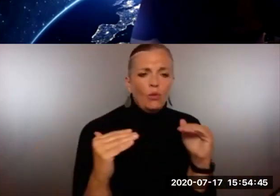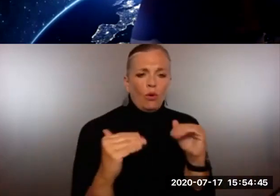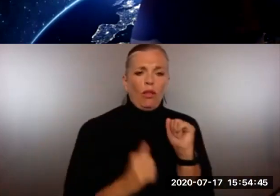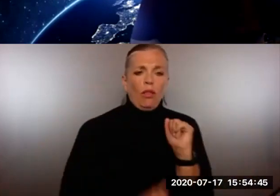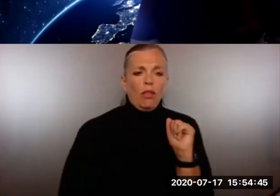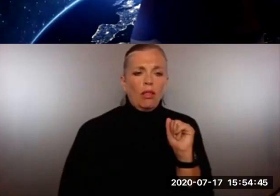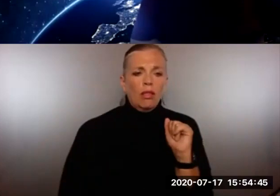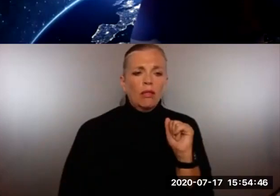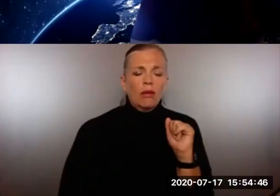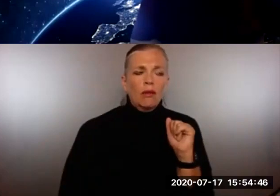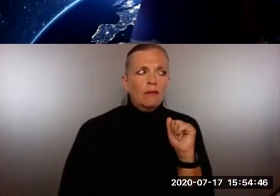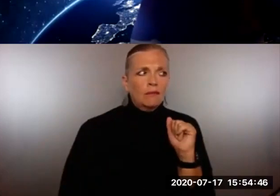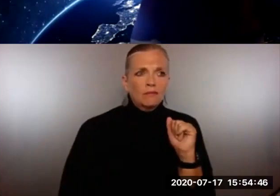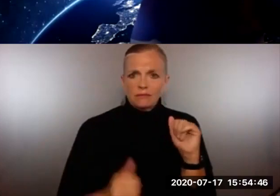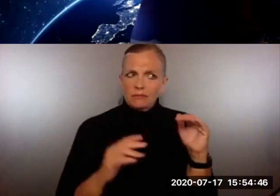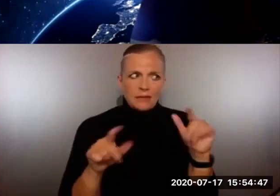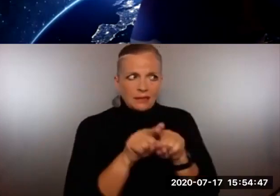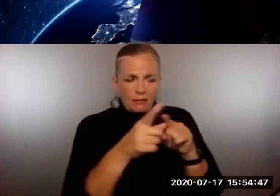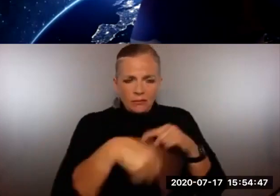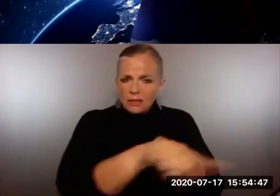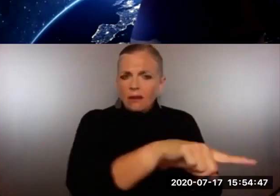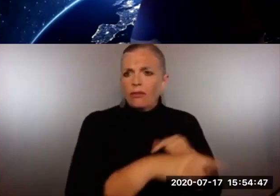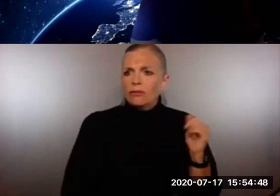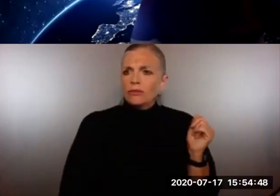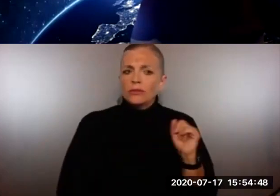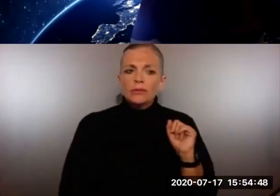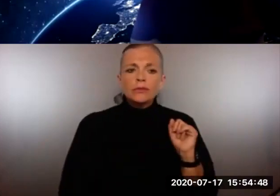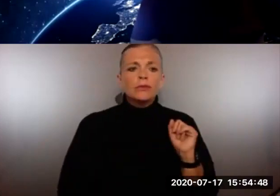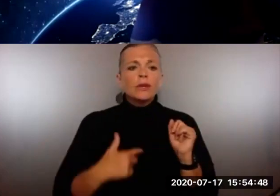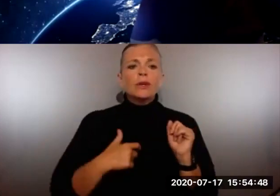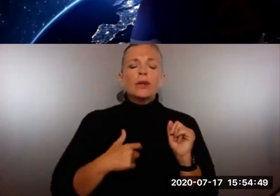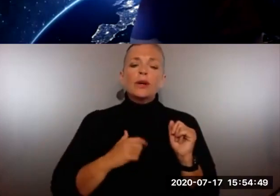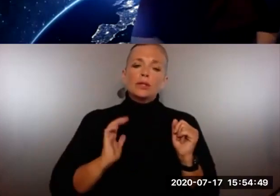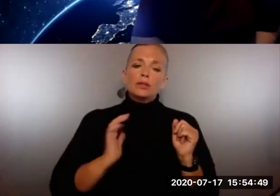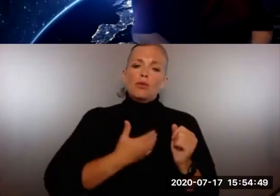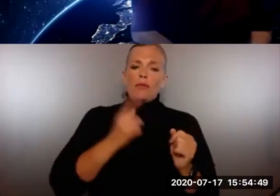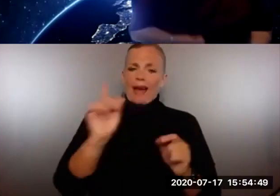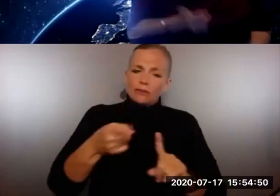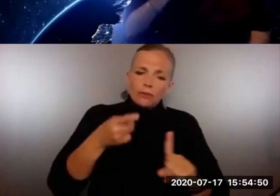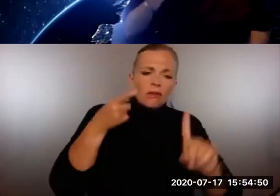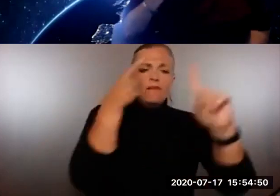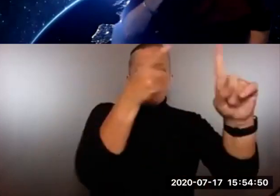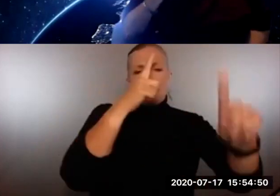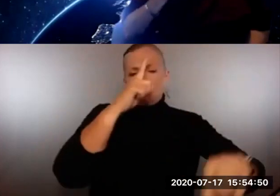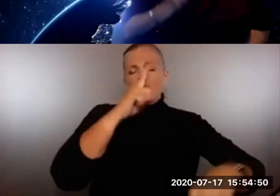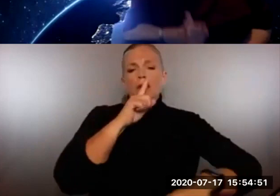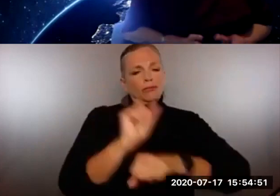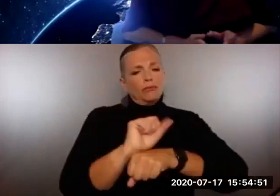That is our fundamental goal. To achieve this goal, we need all your help.